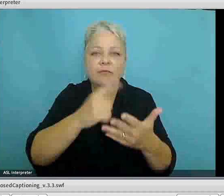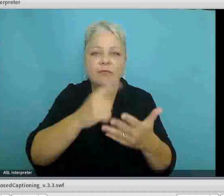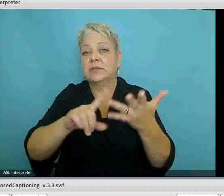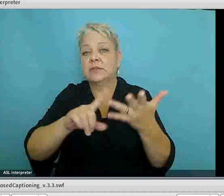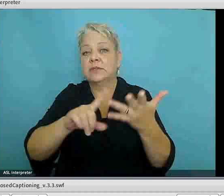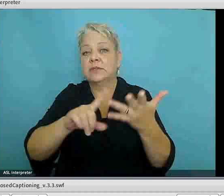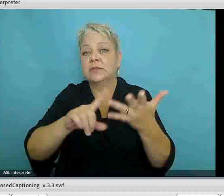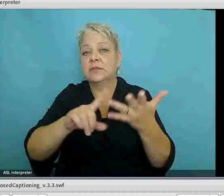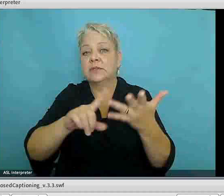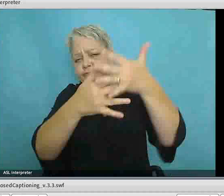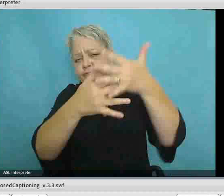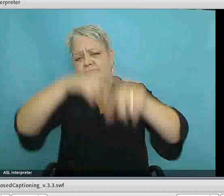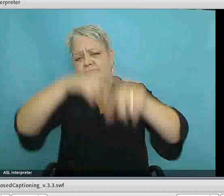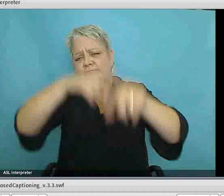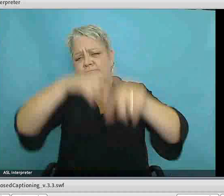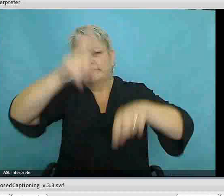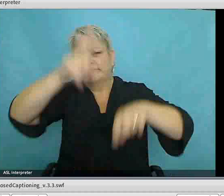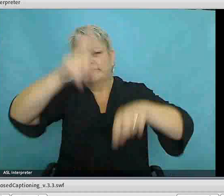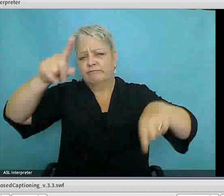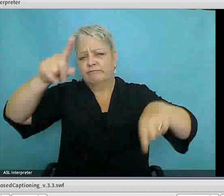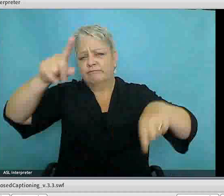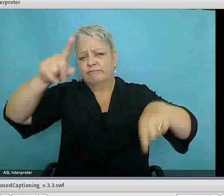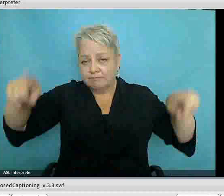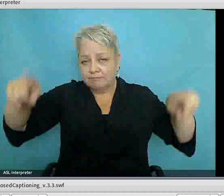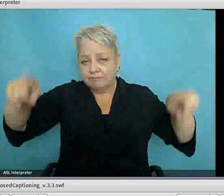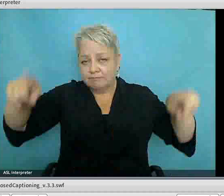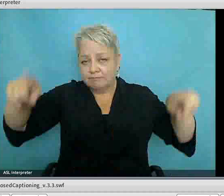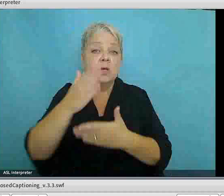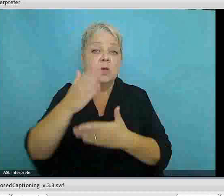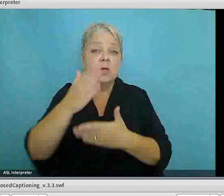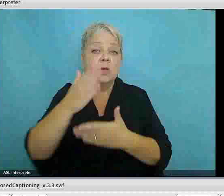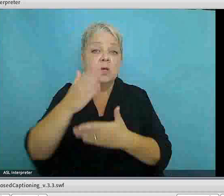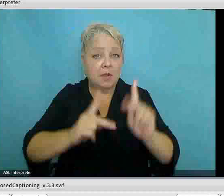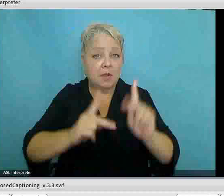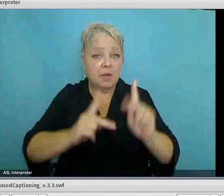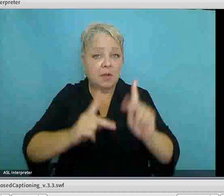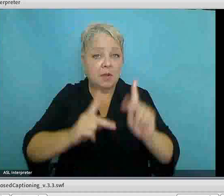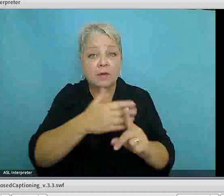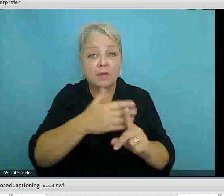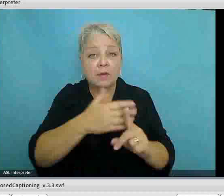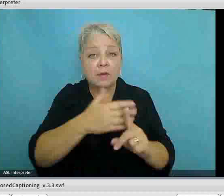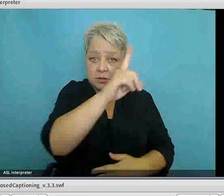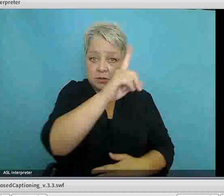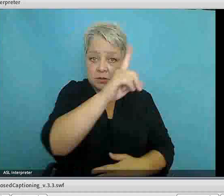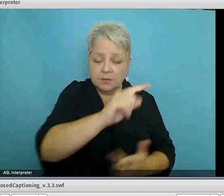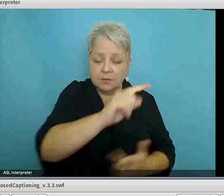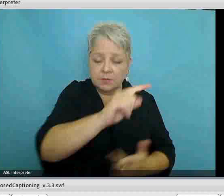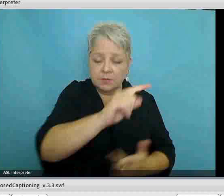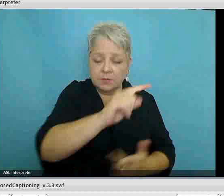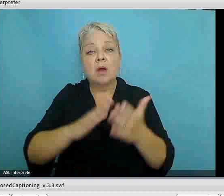So we have adults with physical disabilities, intellectual or developmental disabilities,